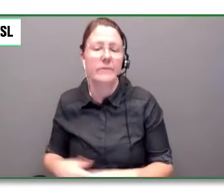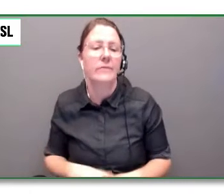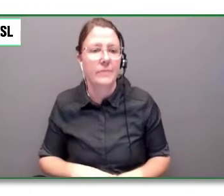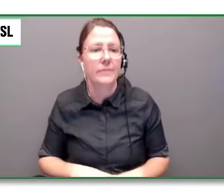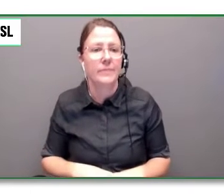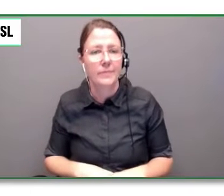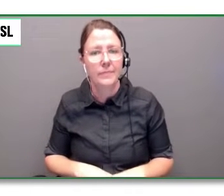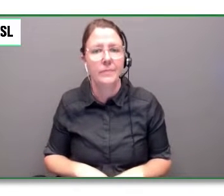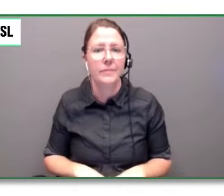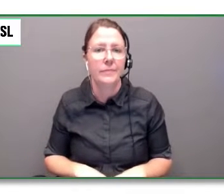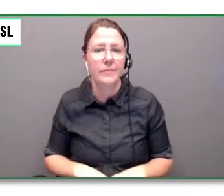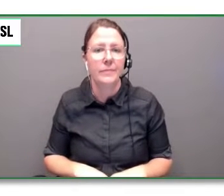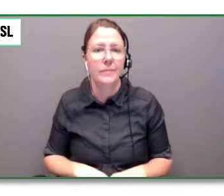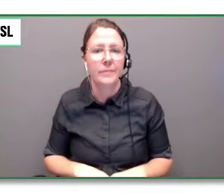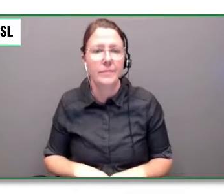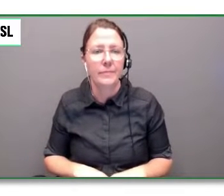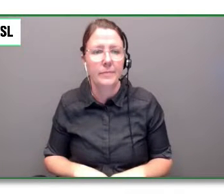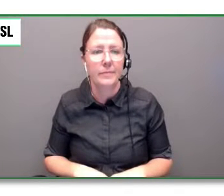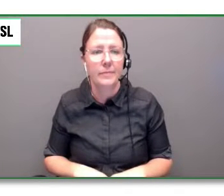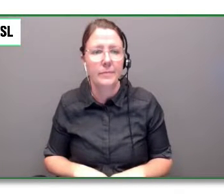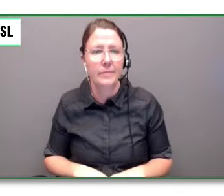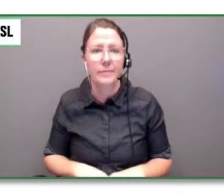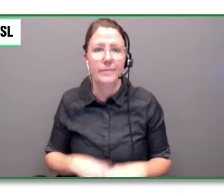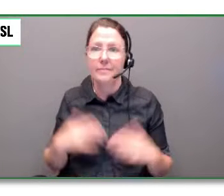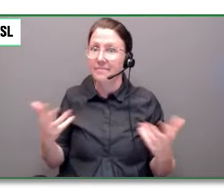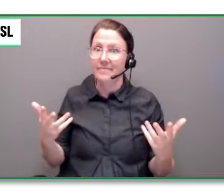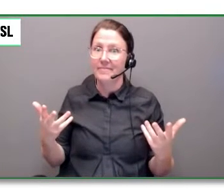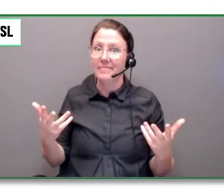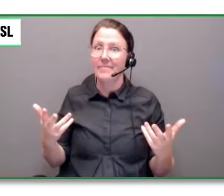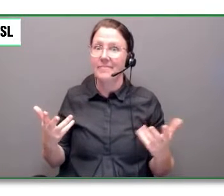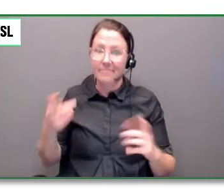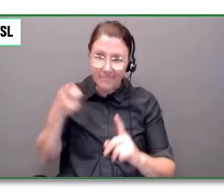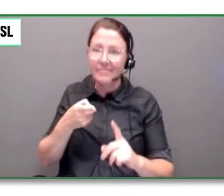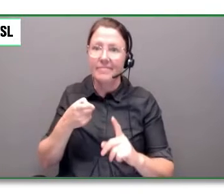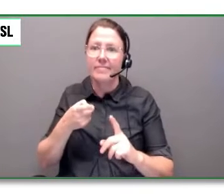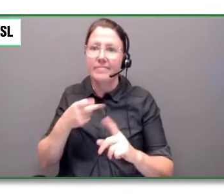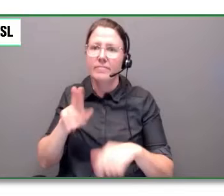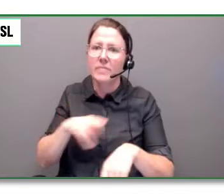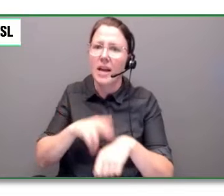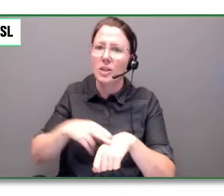So what does accessibility mean in the national parks in the United States? The